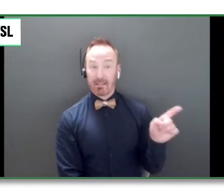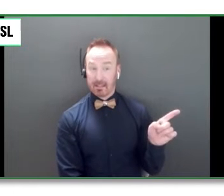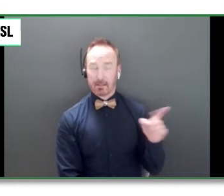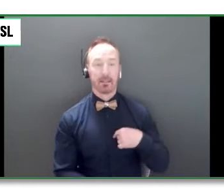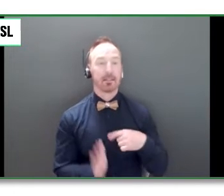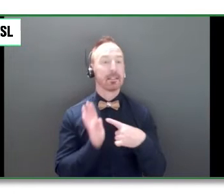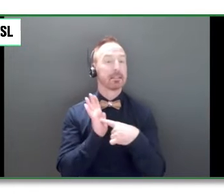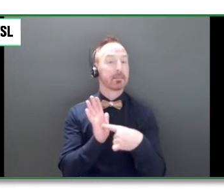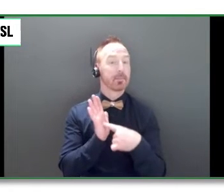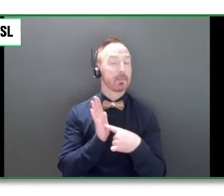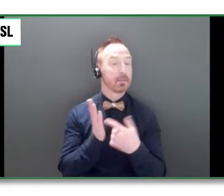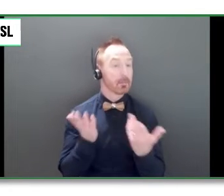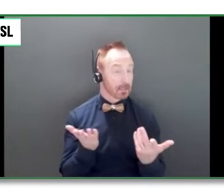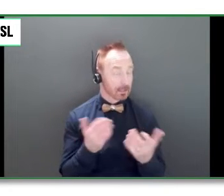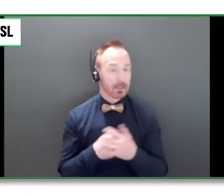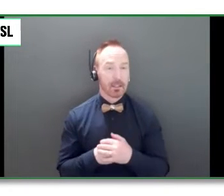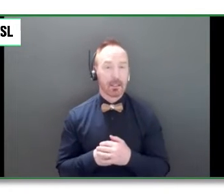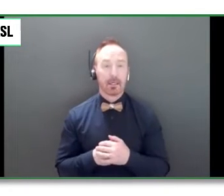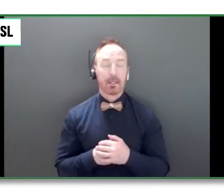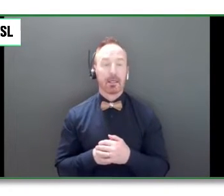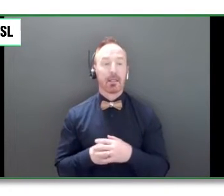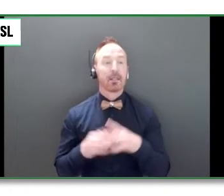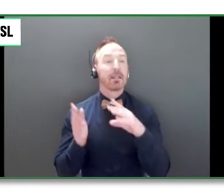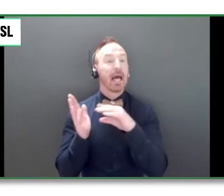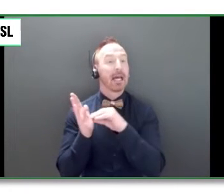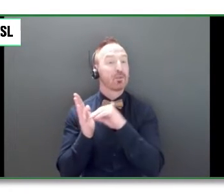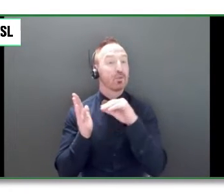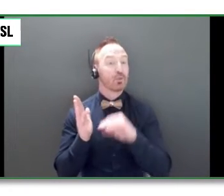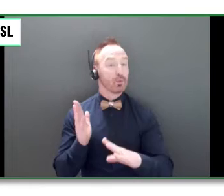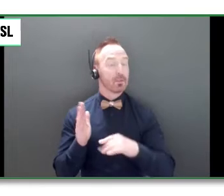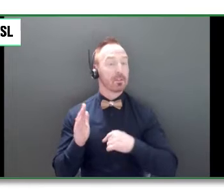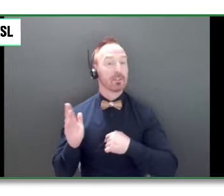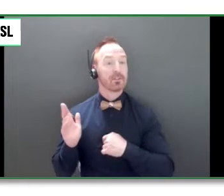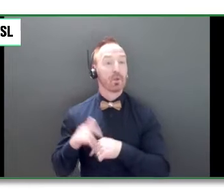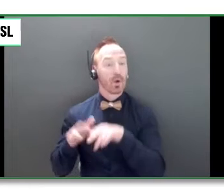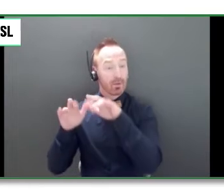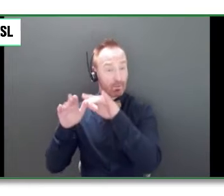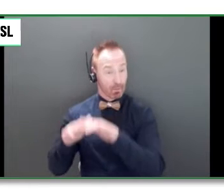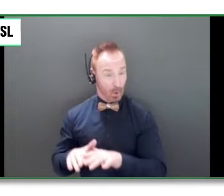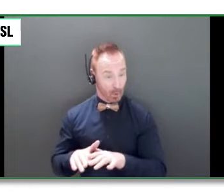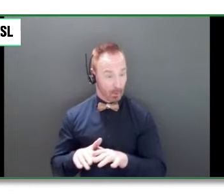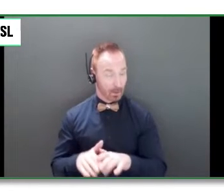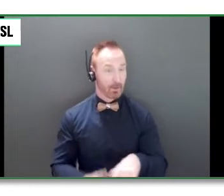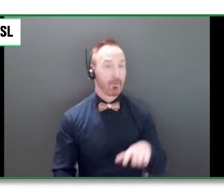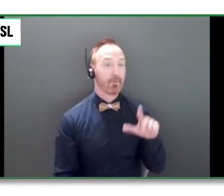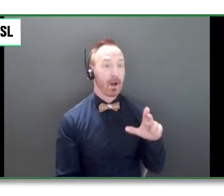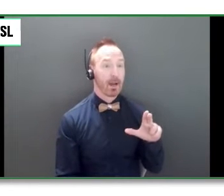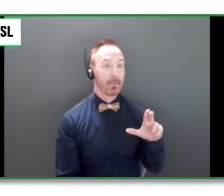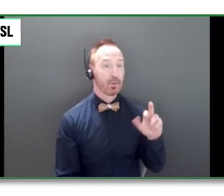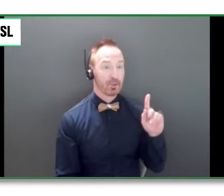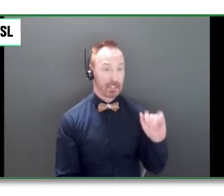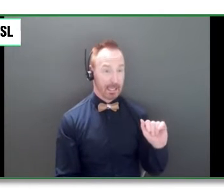um of a student who chose to write from Lucia Perillo to Edward Abbey.